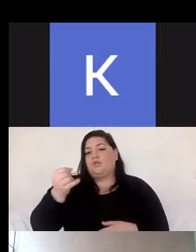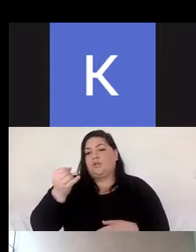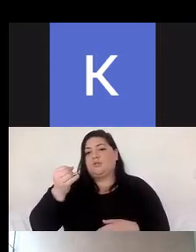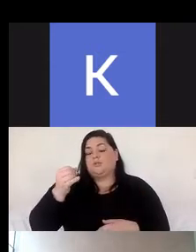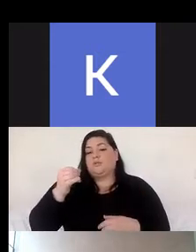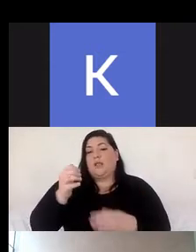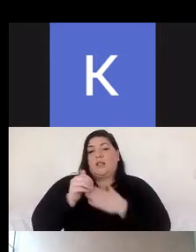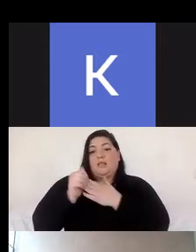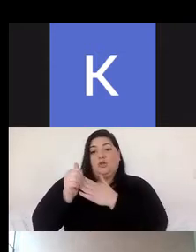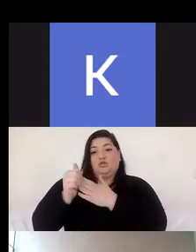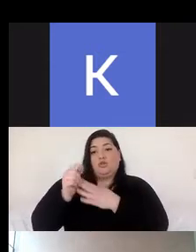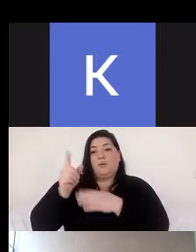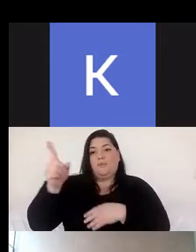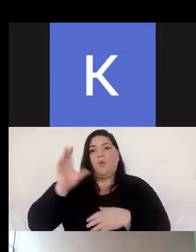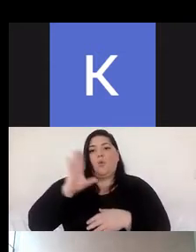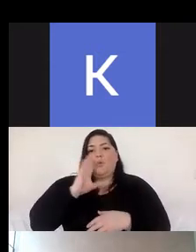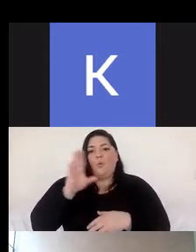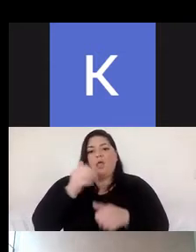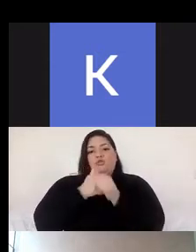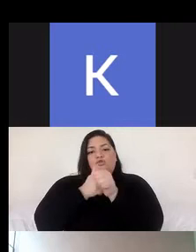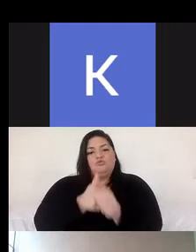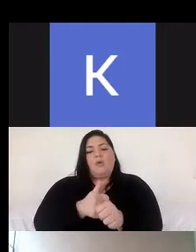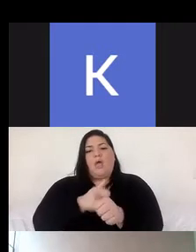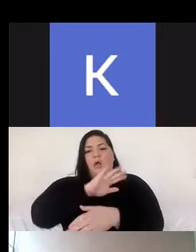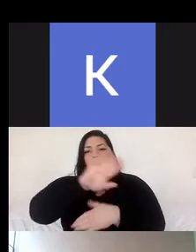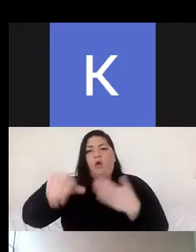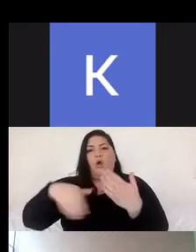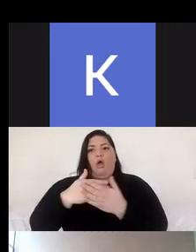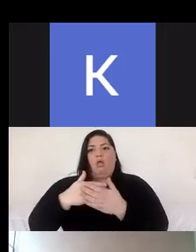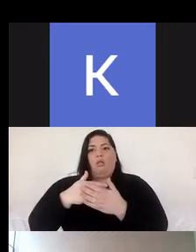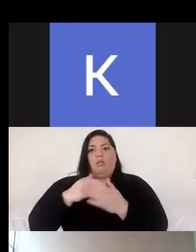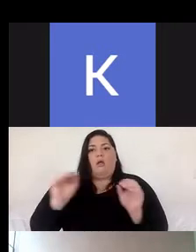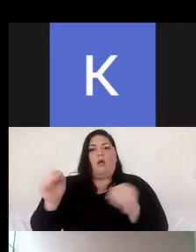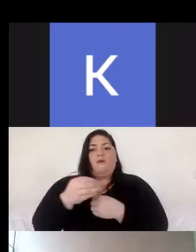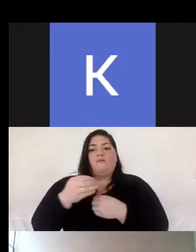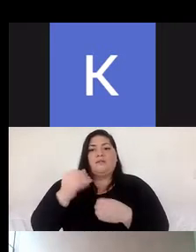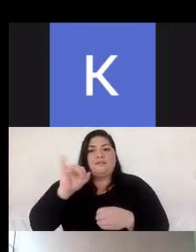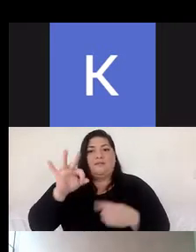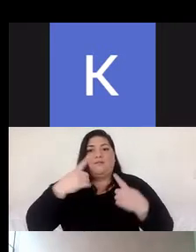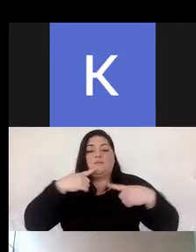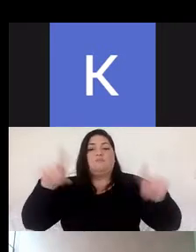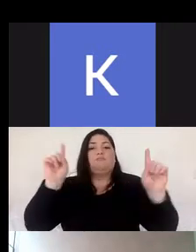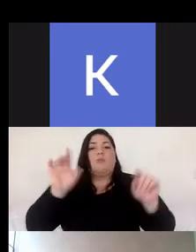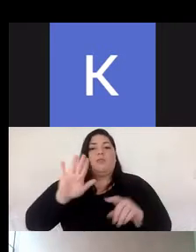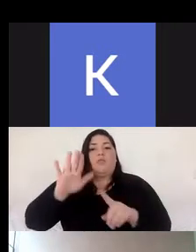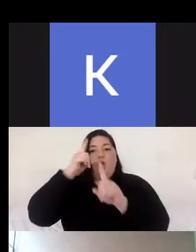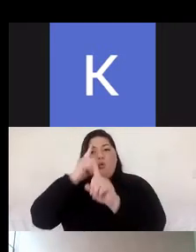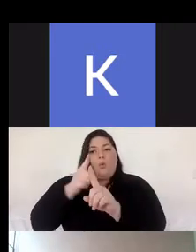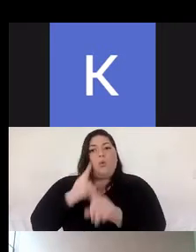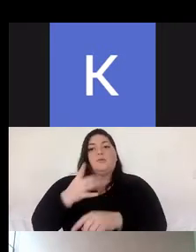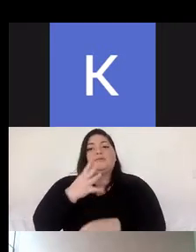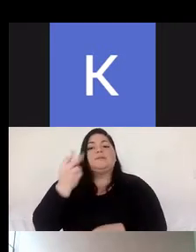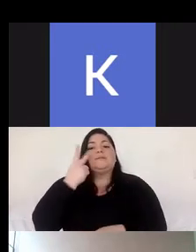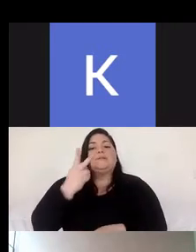are used to track the office's overall progress in achieving its goals.